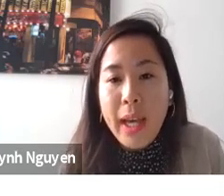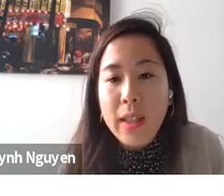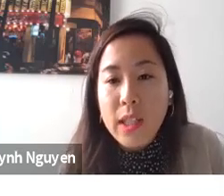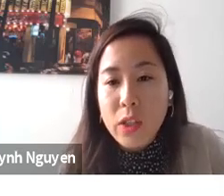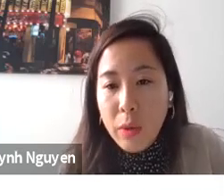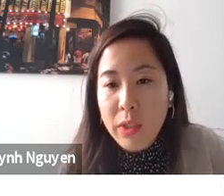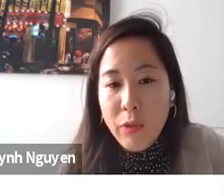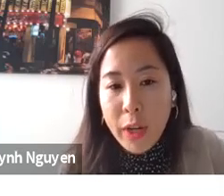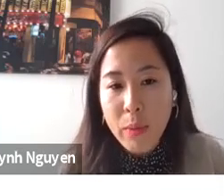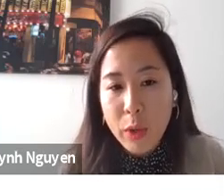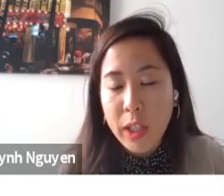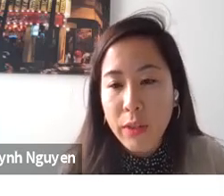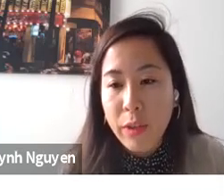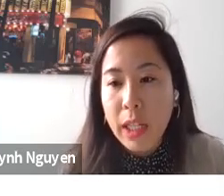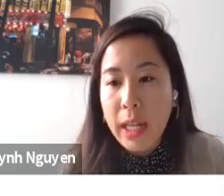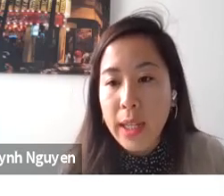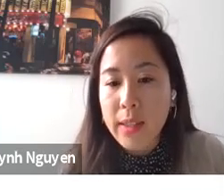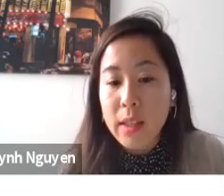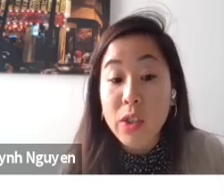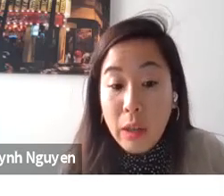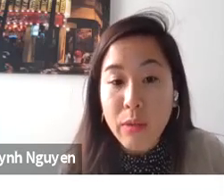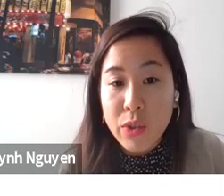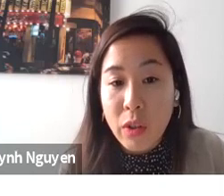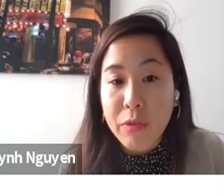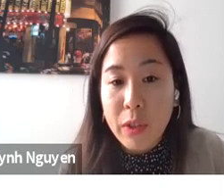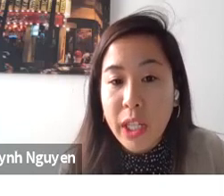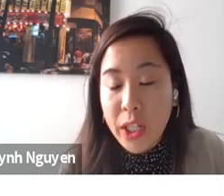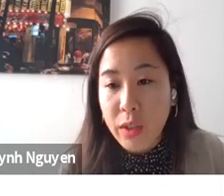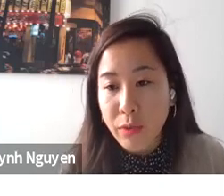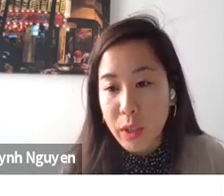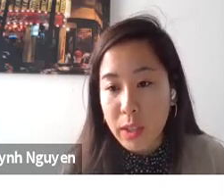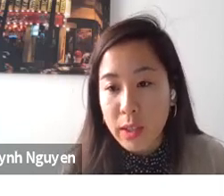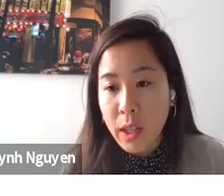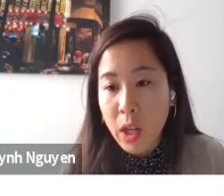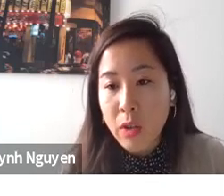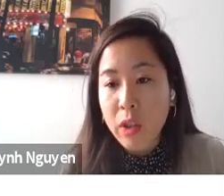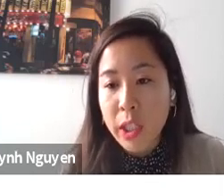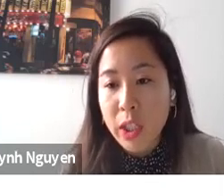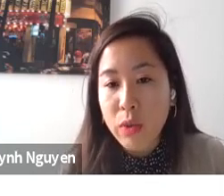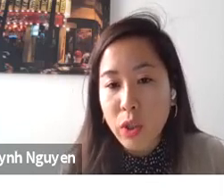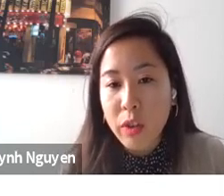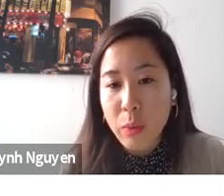and this normative framework really lays a strong foundation for this continued joint